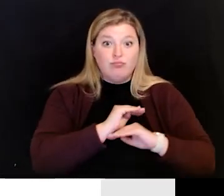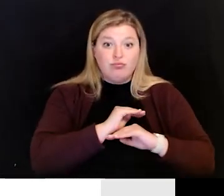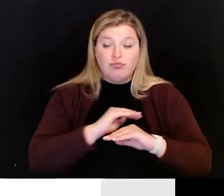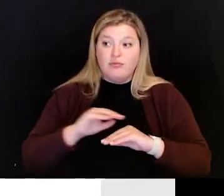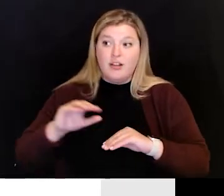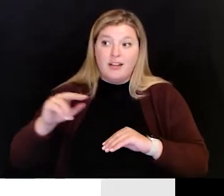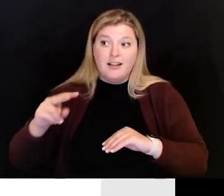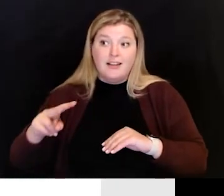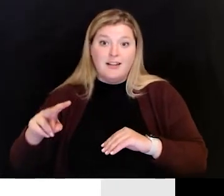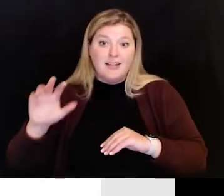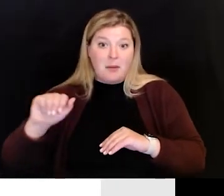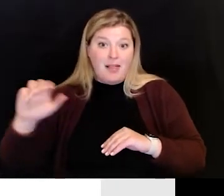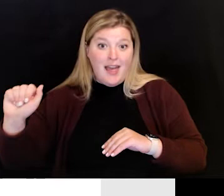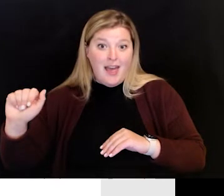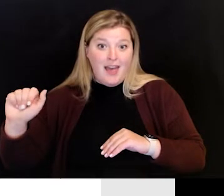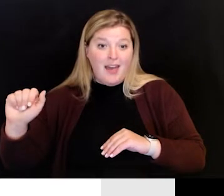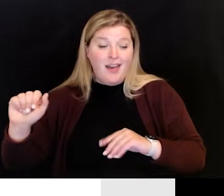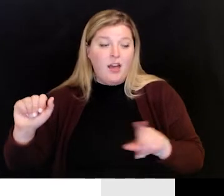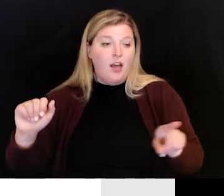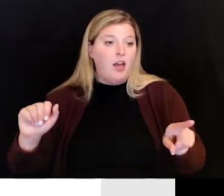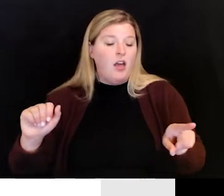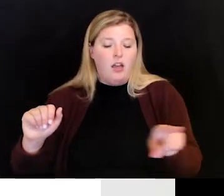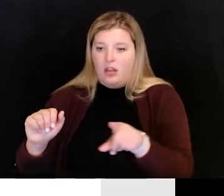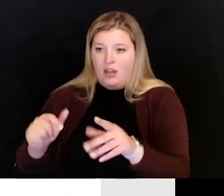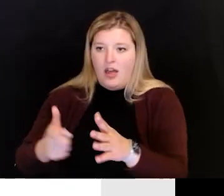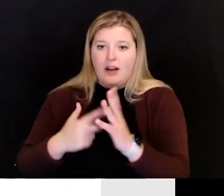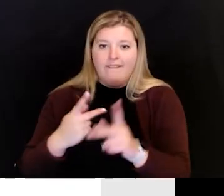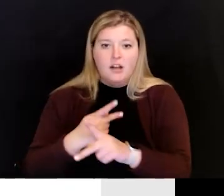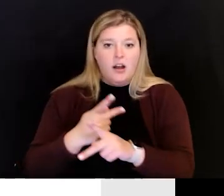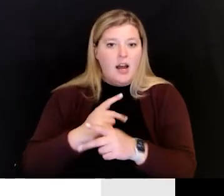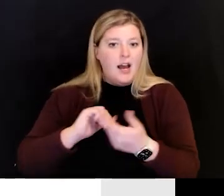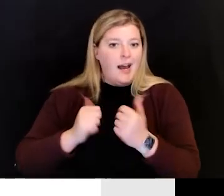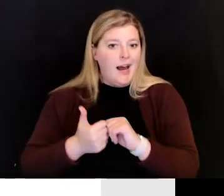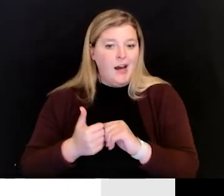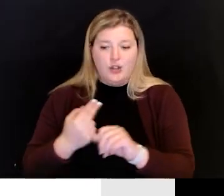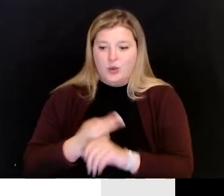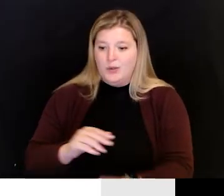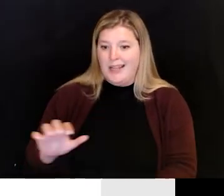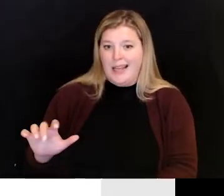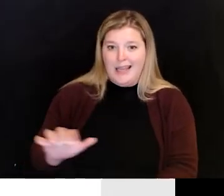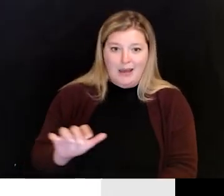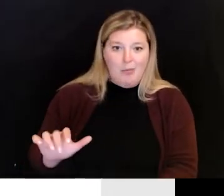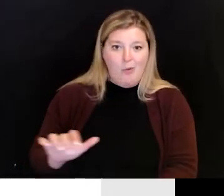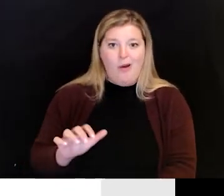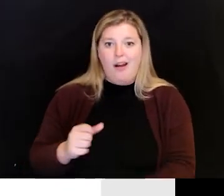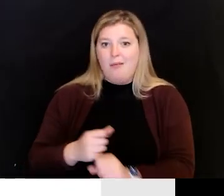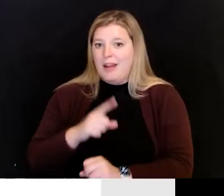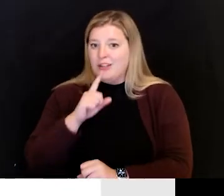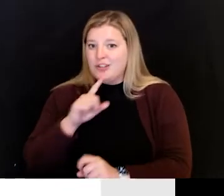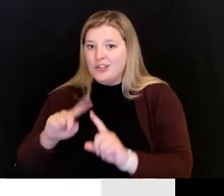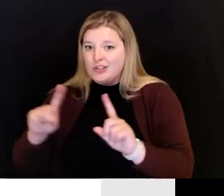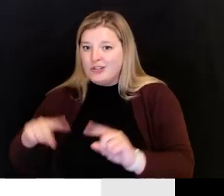now we had to go figure out how to navigate that with the keyboard and make sure it could be read through a screen reader.